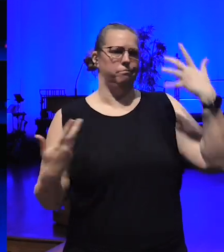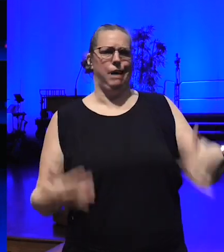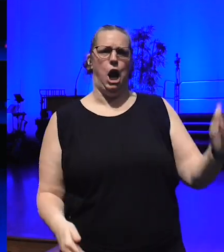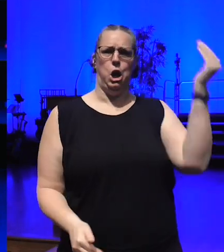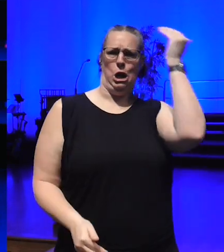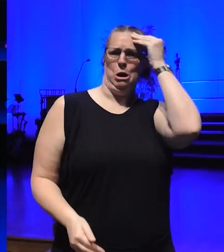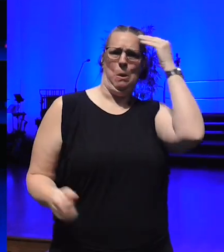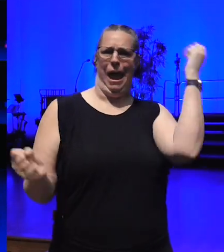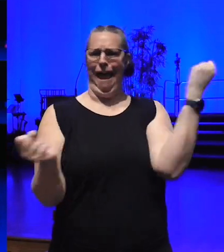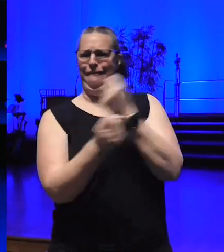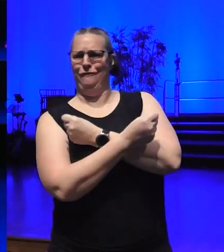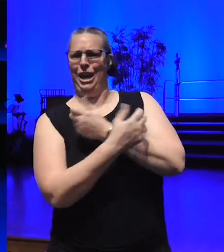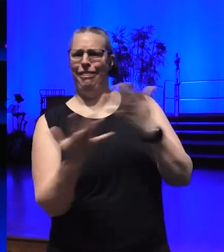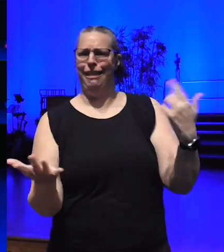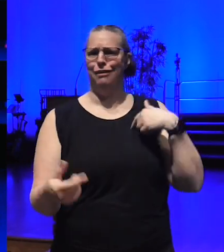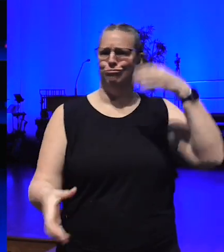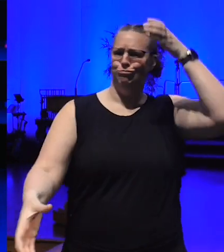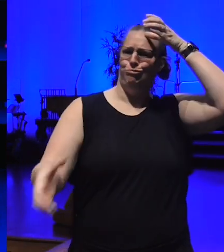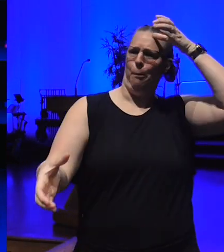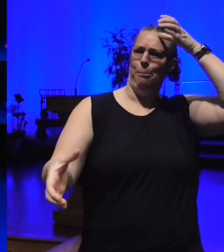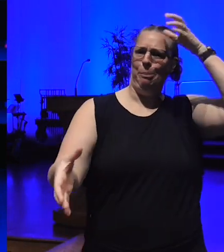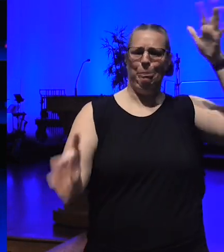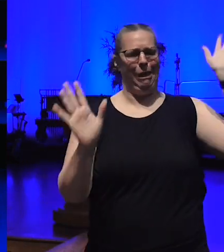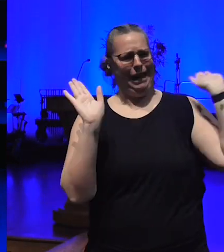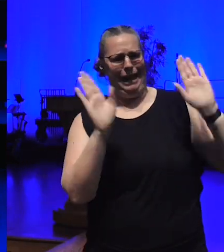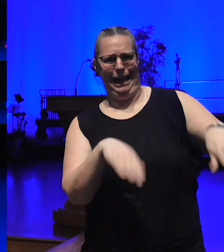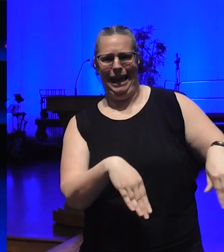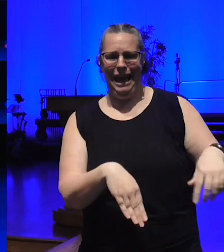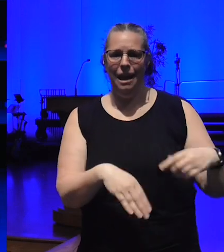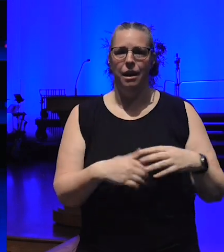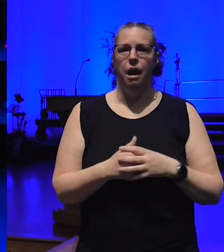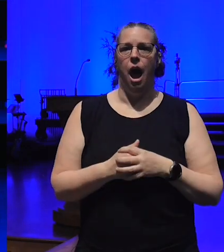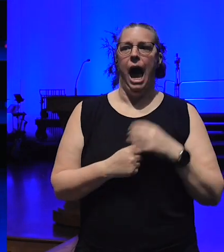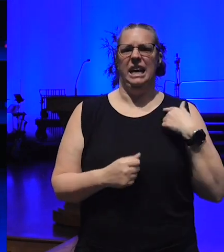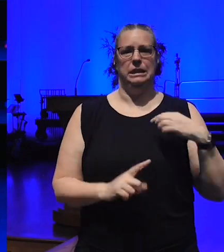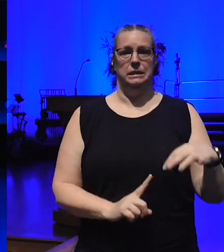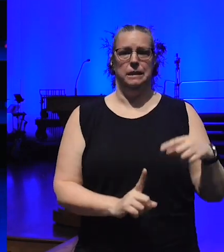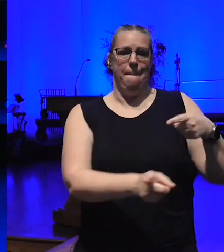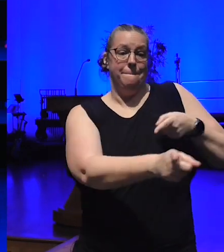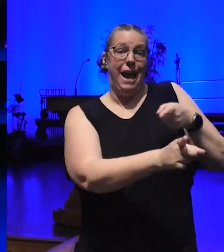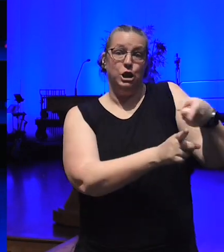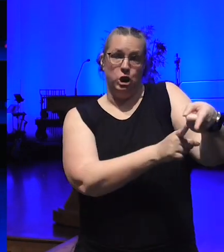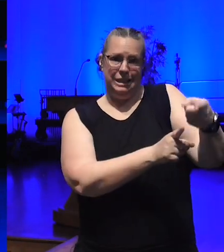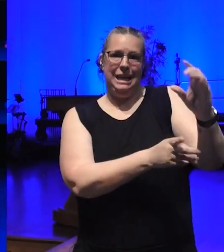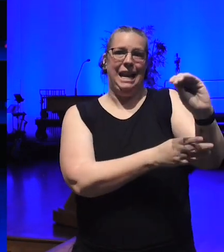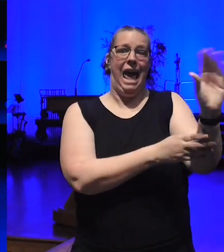I thought I was on top of the world I had you know and I had a specialty in African-American uh